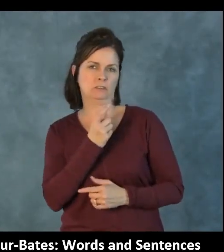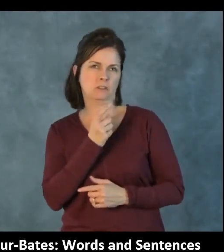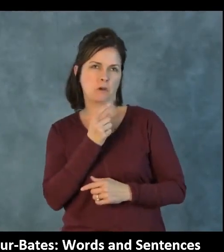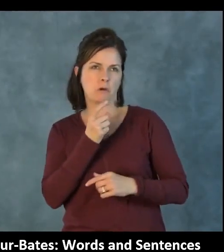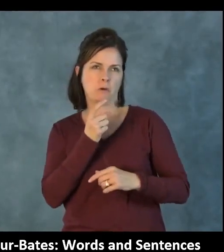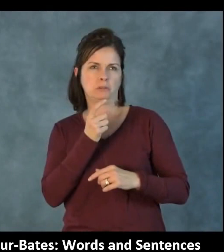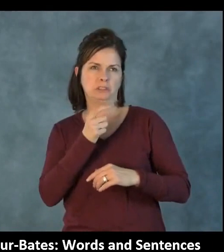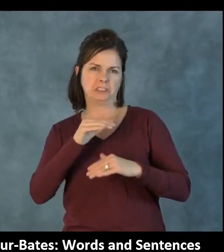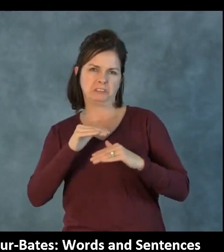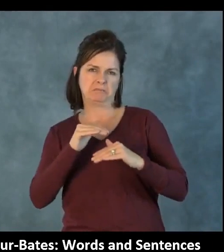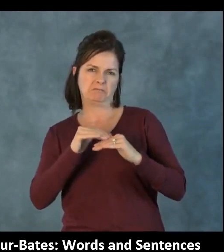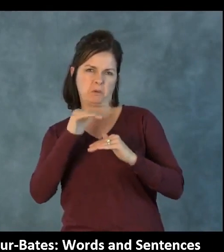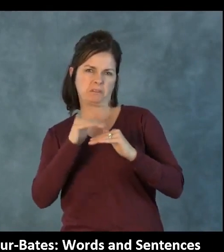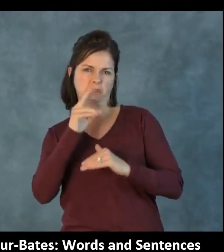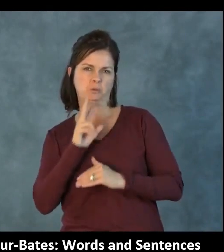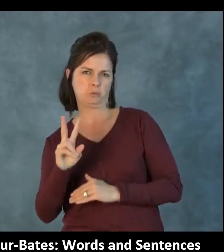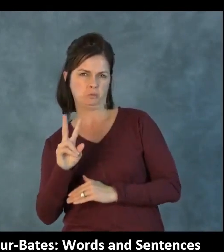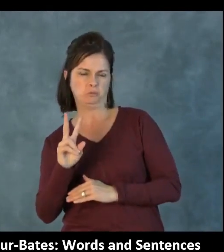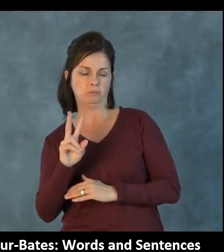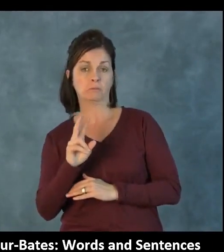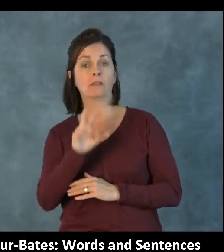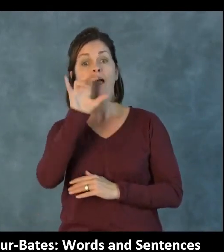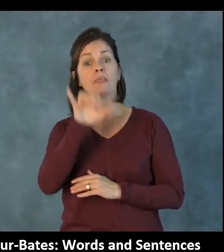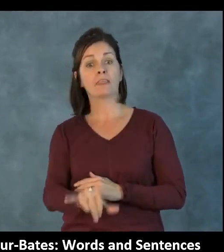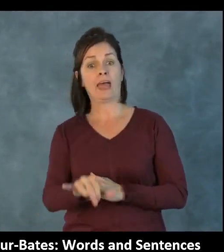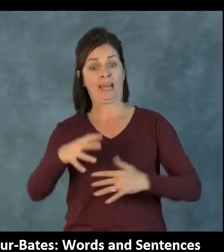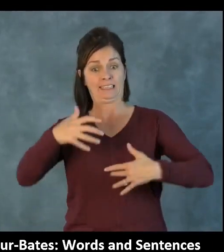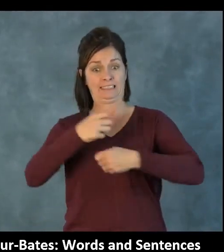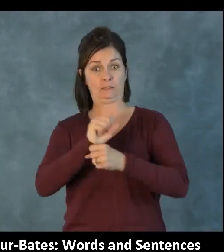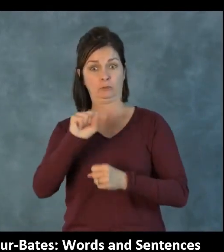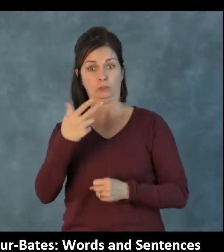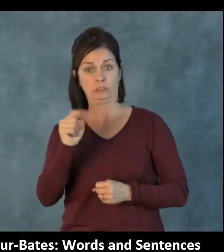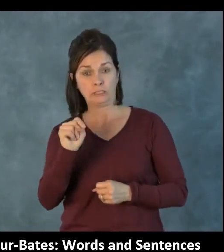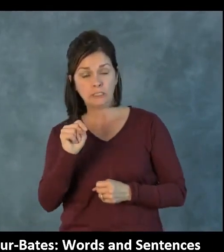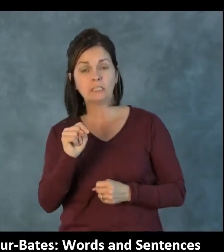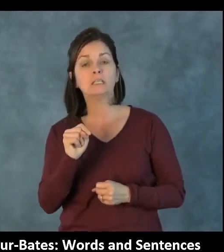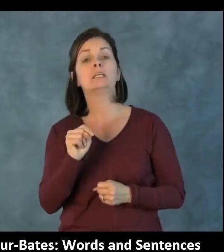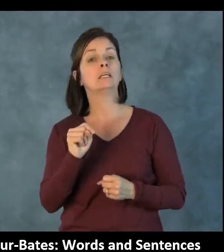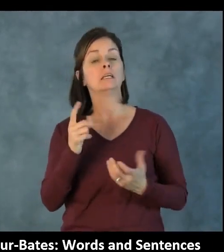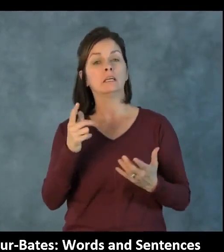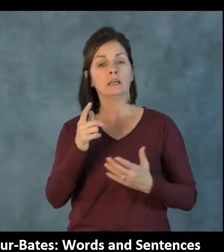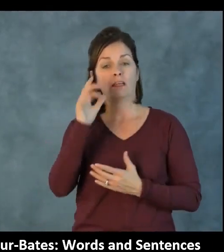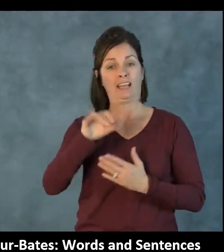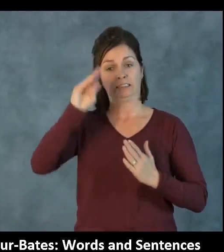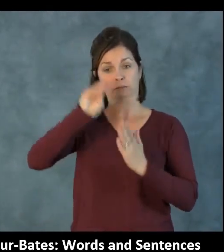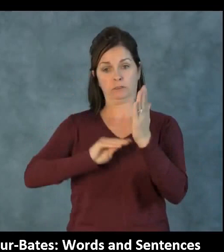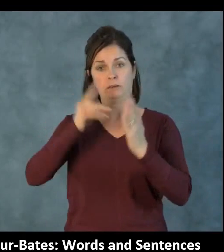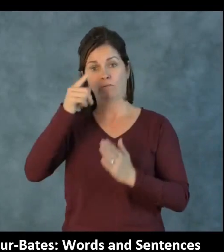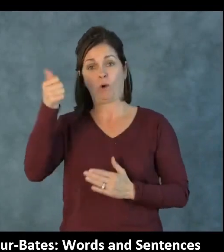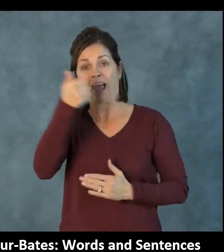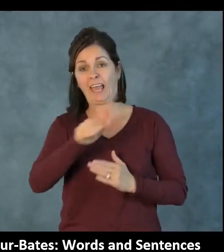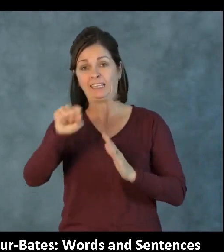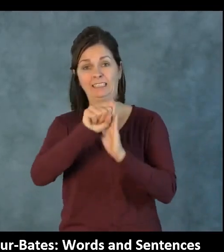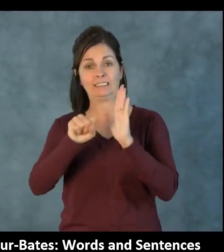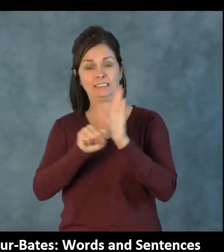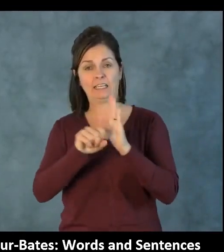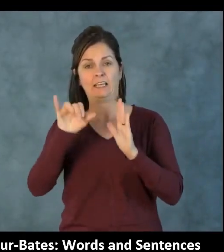This particular summary sheet would be completed for any states, who are participating in the NECAP project.